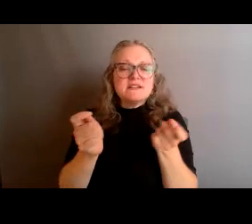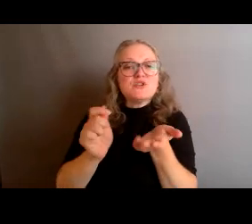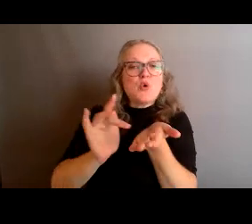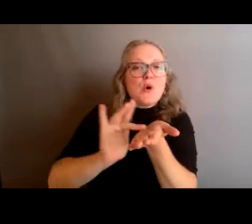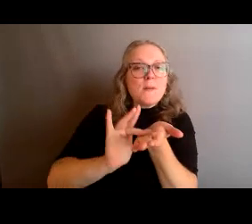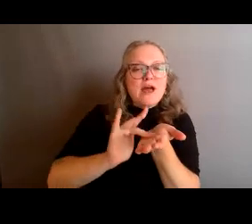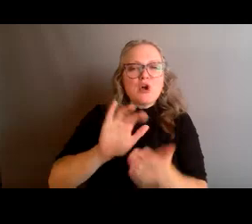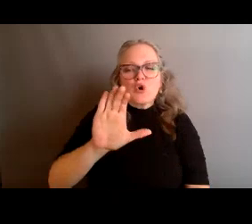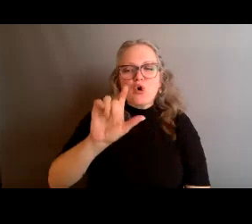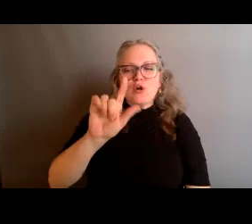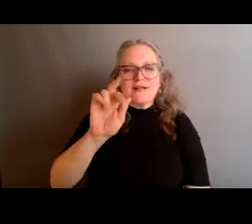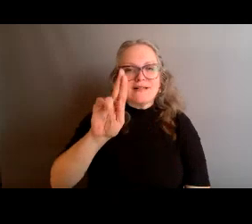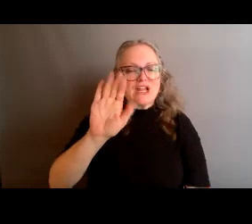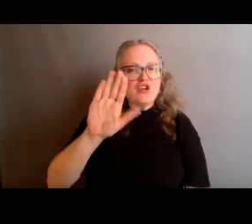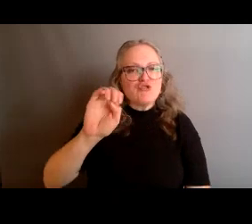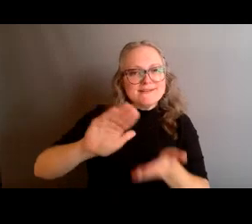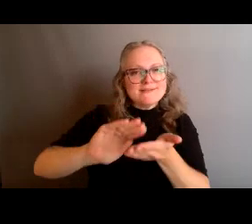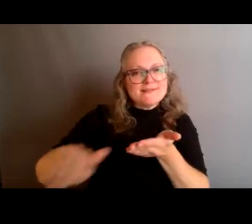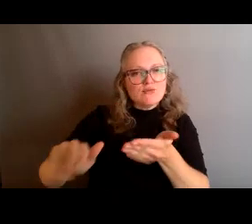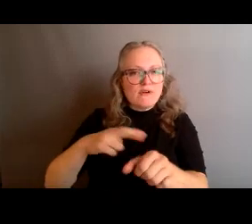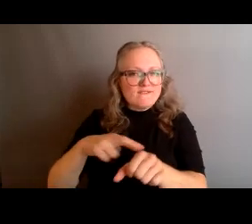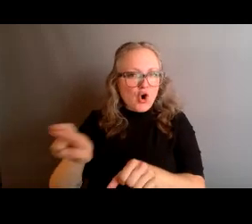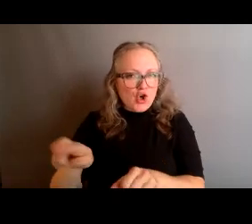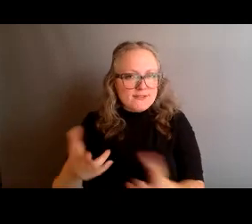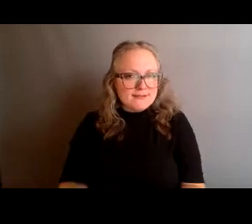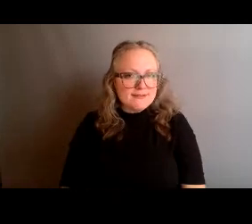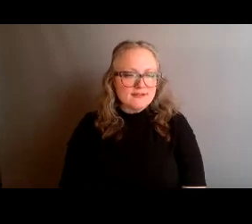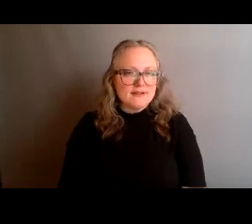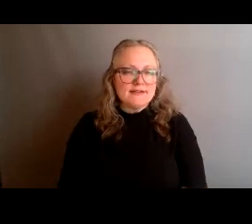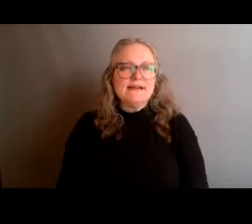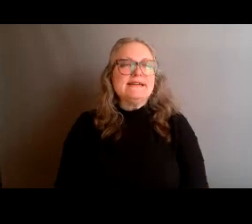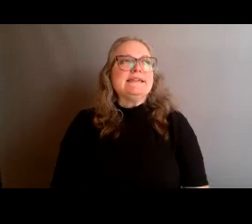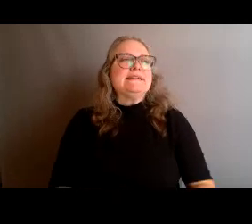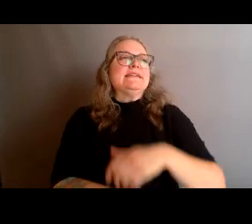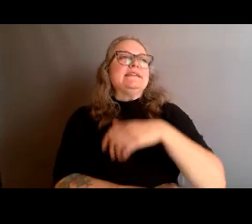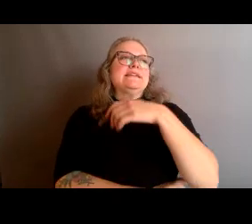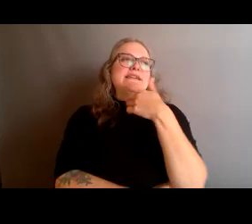Uh. Well, actually I hate Hanamura.